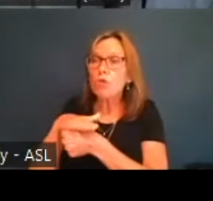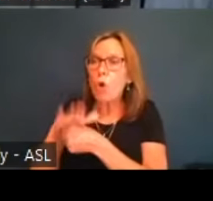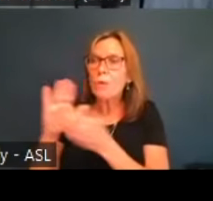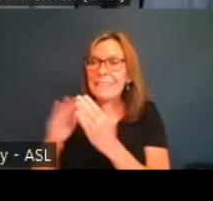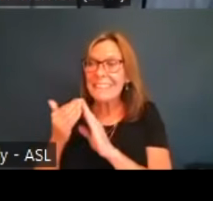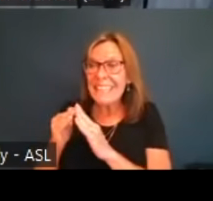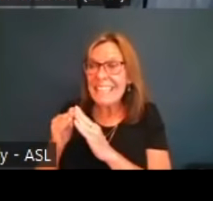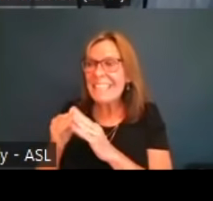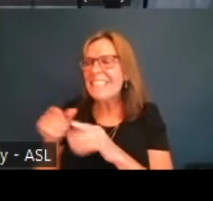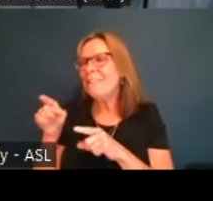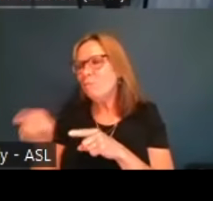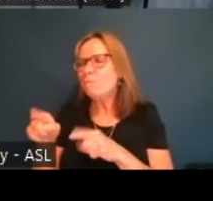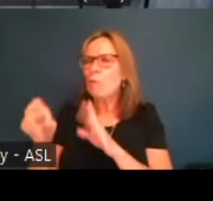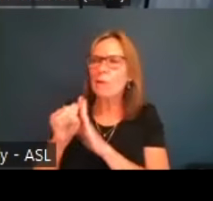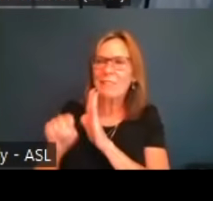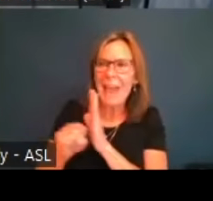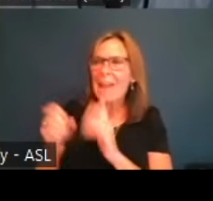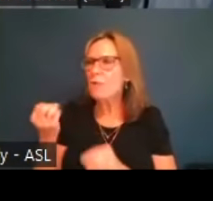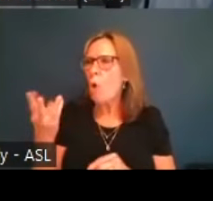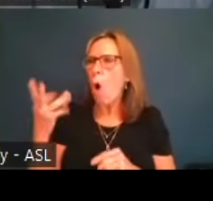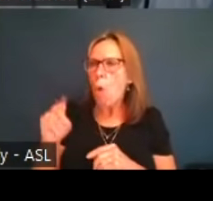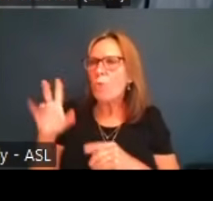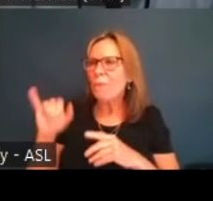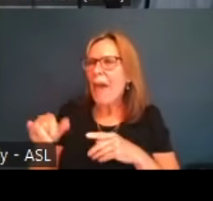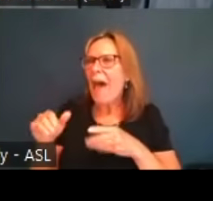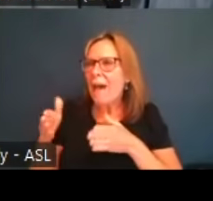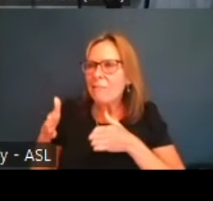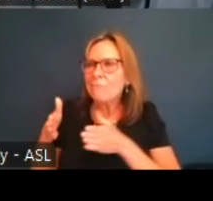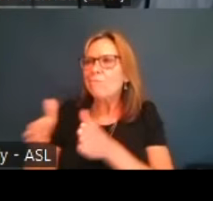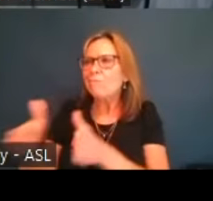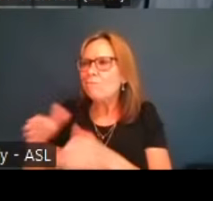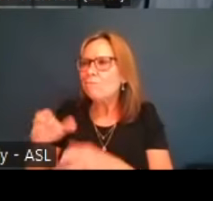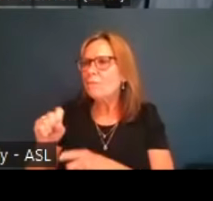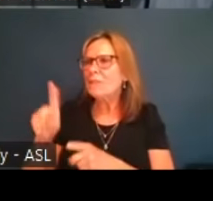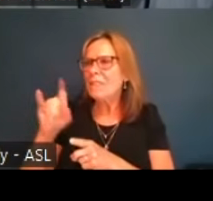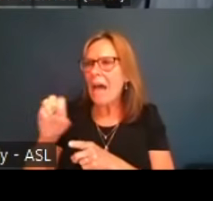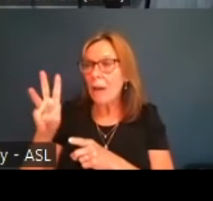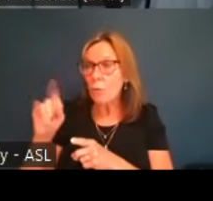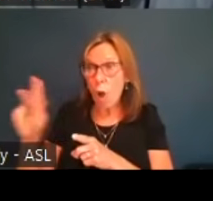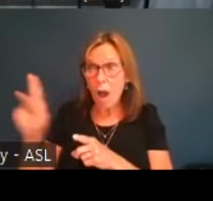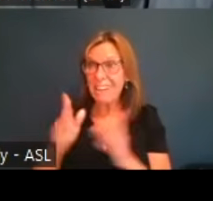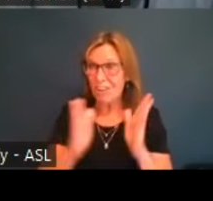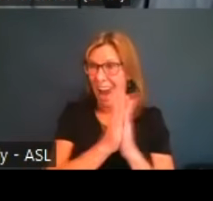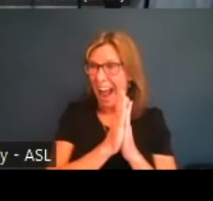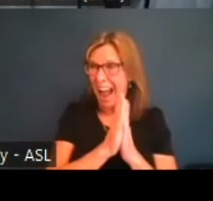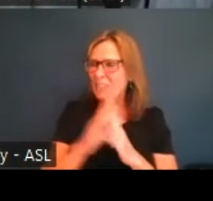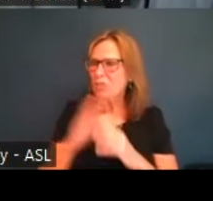the city, the state that own the sidewalk and a curb cut is being asked to be put it